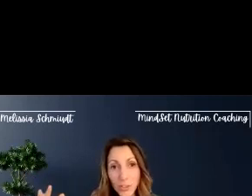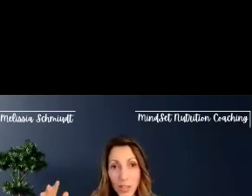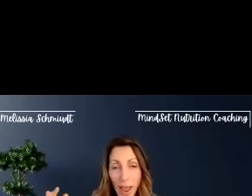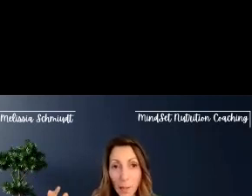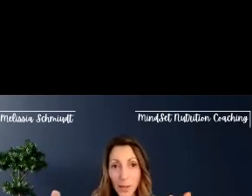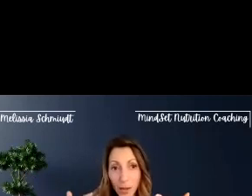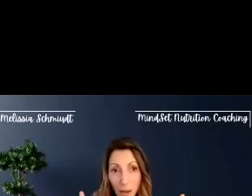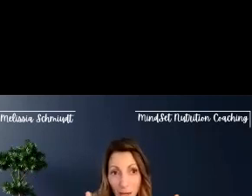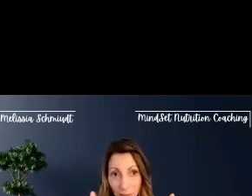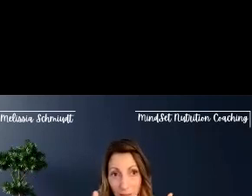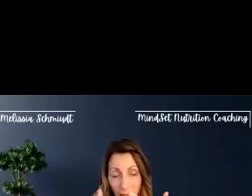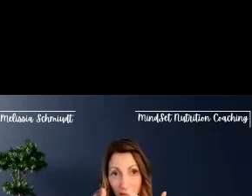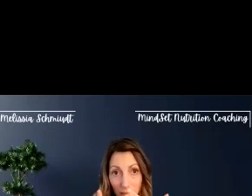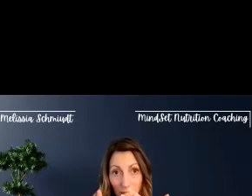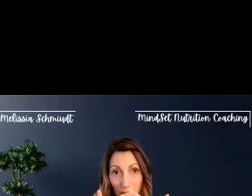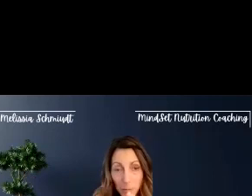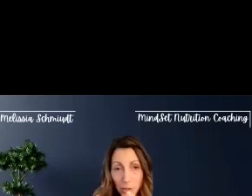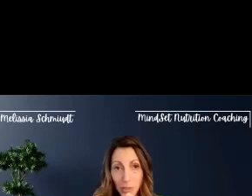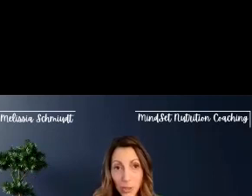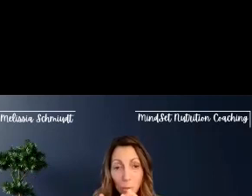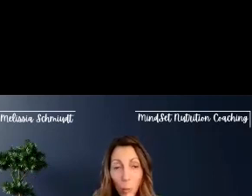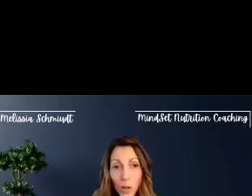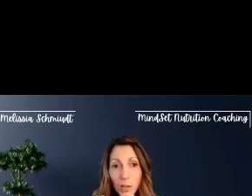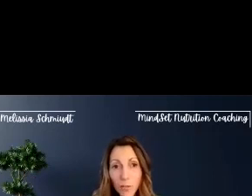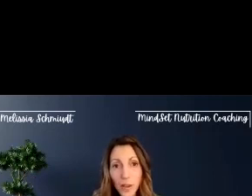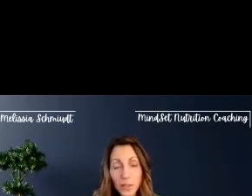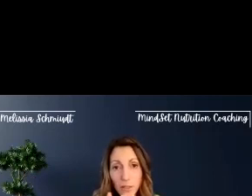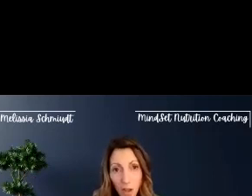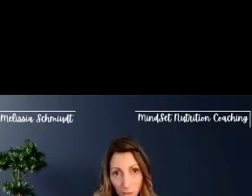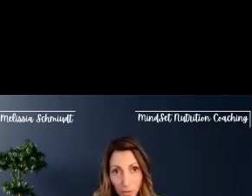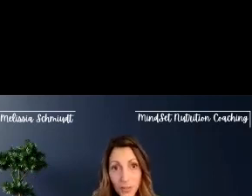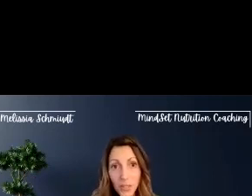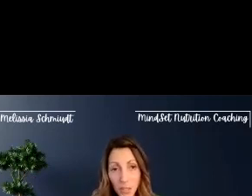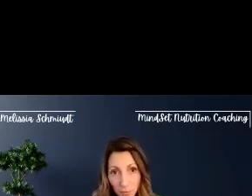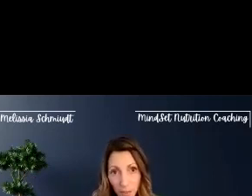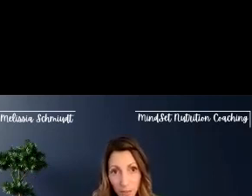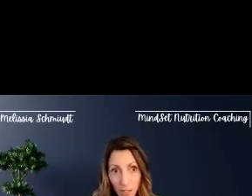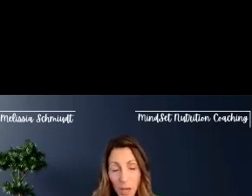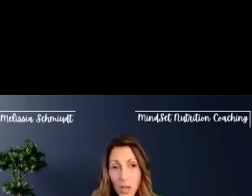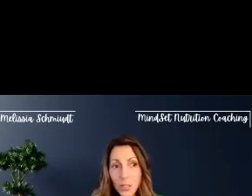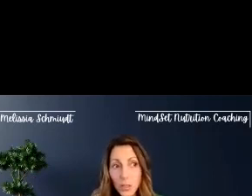changes that happen. It's the interplay between two. One affects the other significantly.